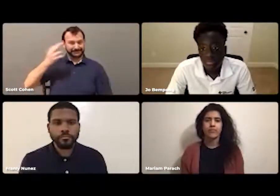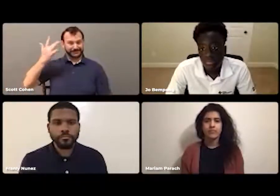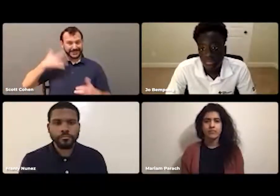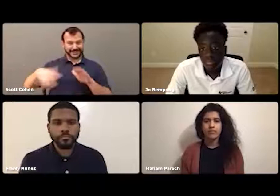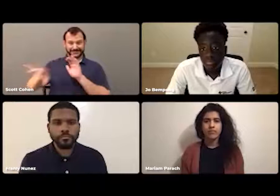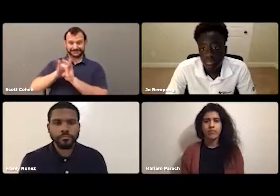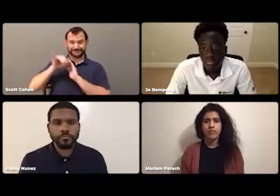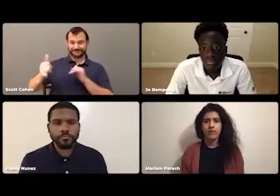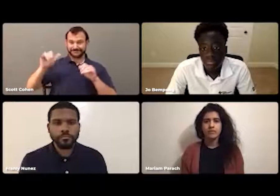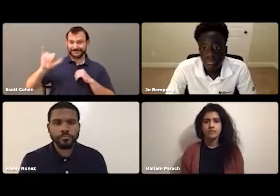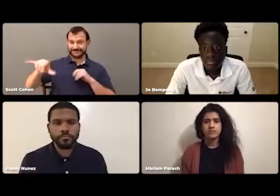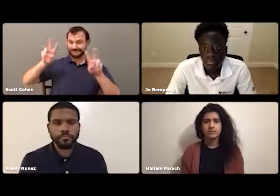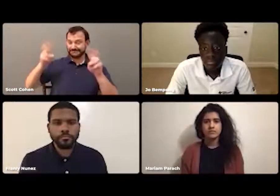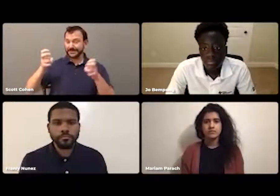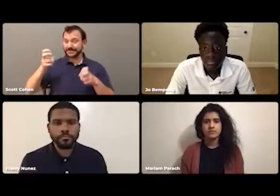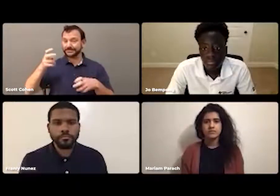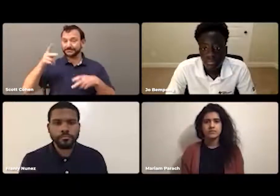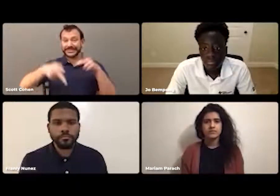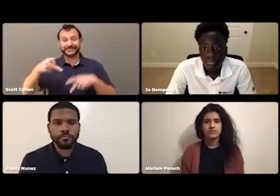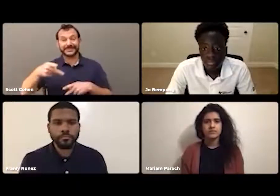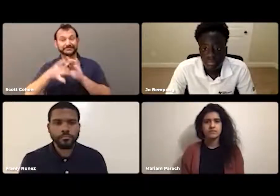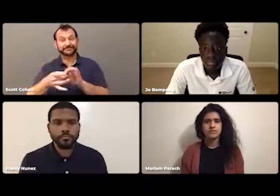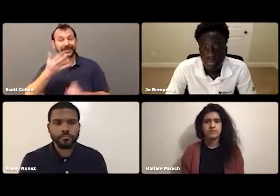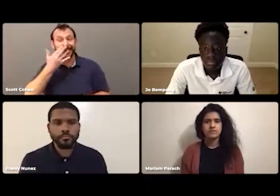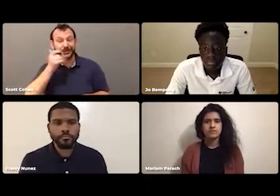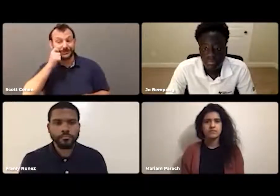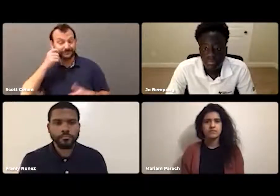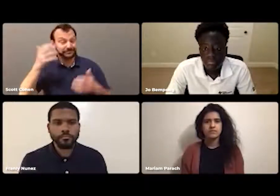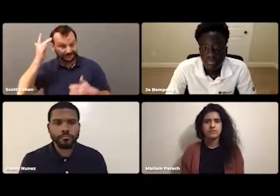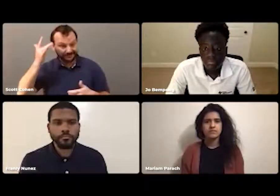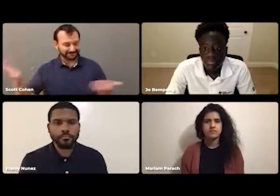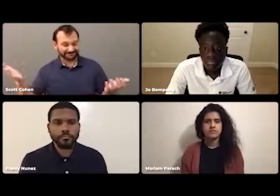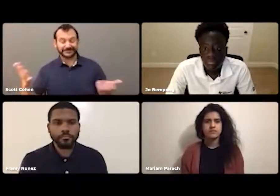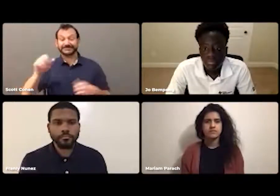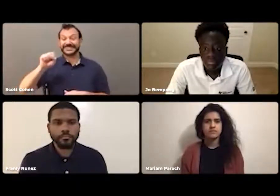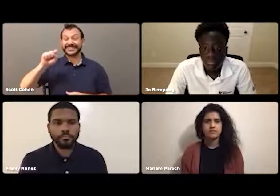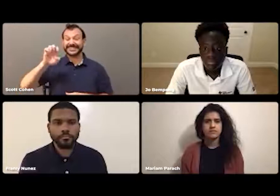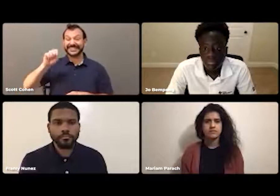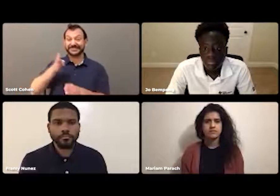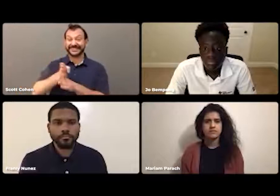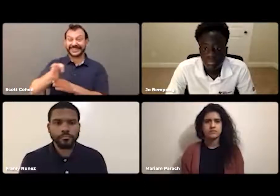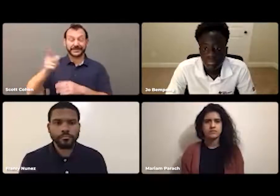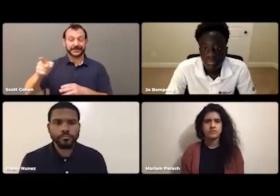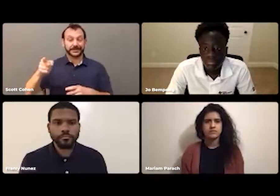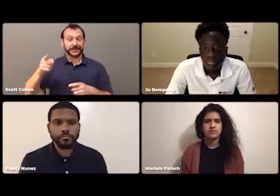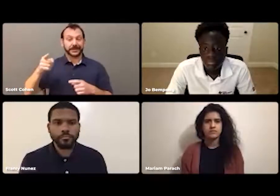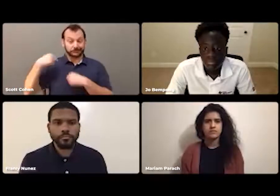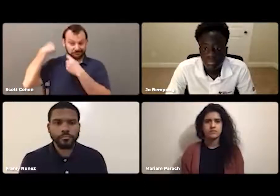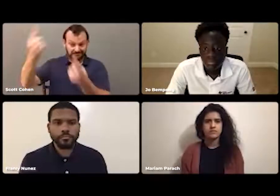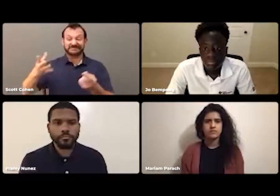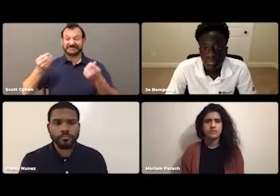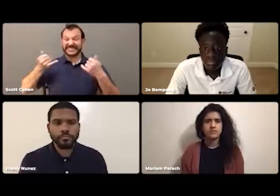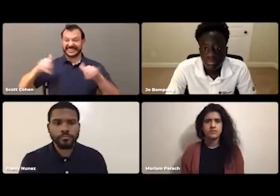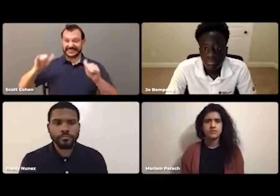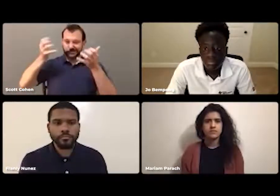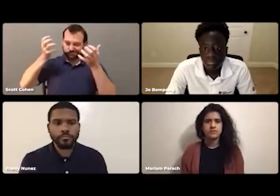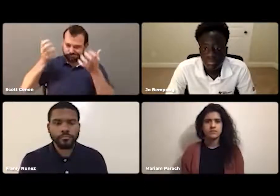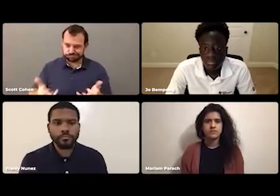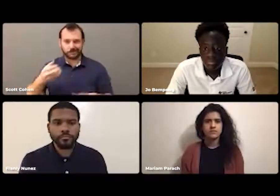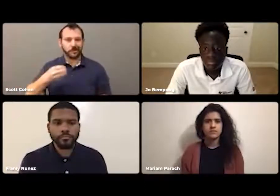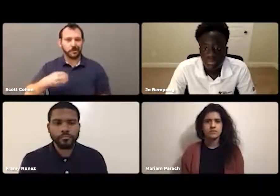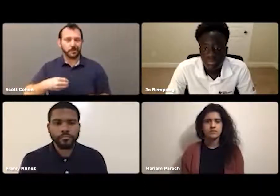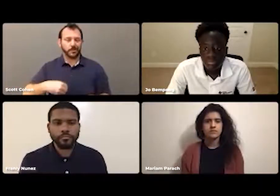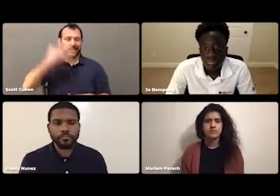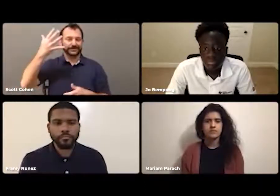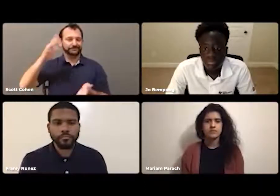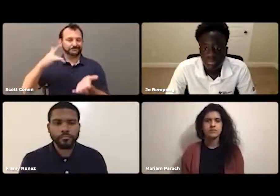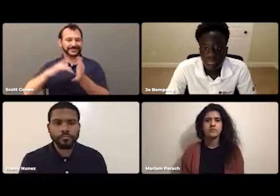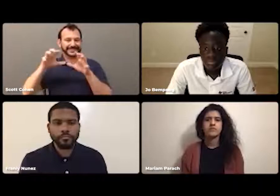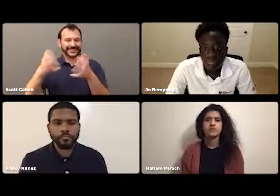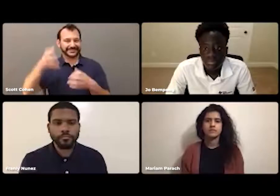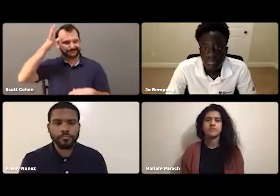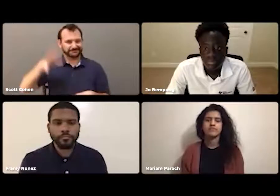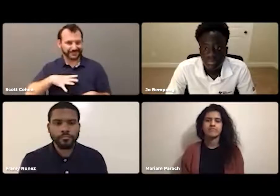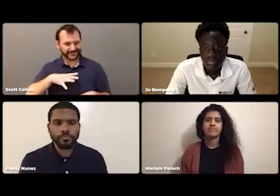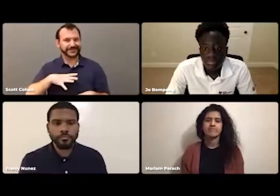The reason we have this webinar topic tonight -- People of color in STEM -- is because there's